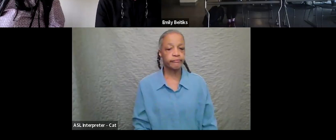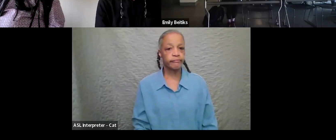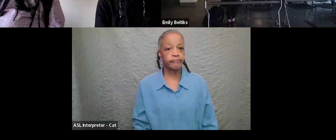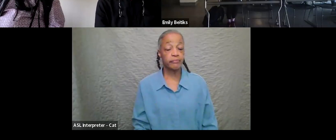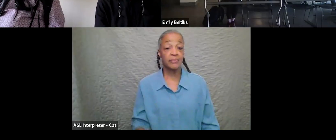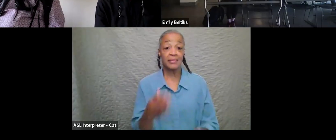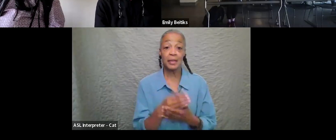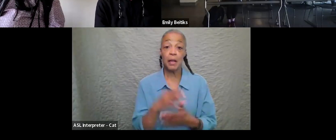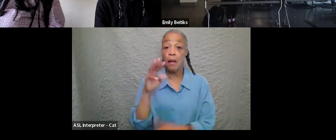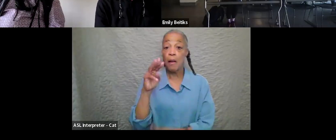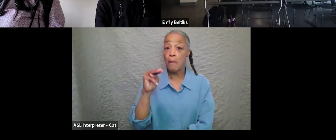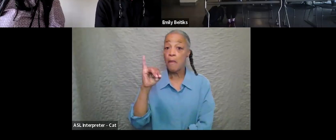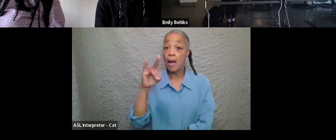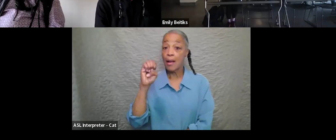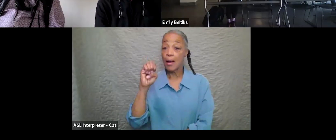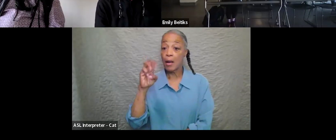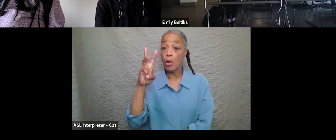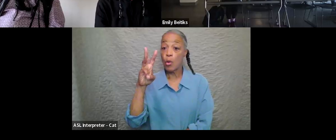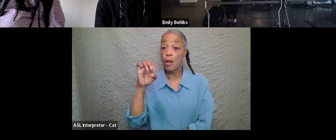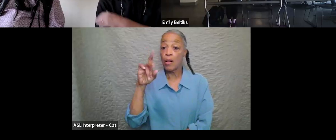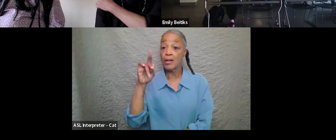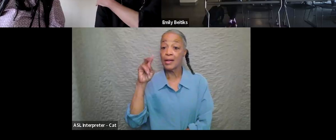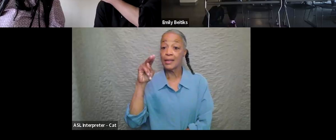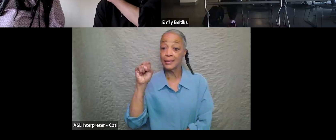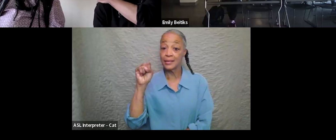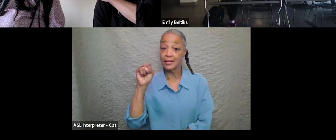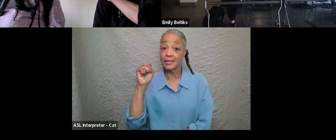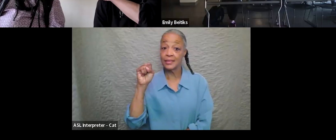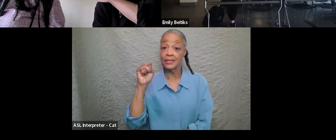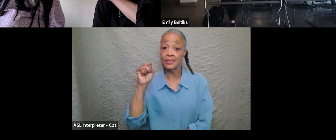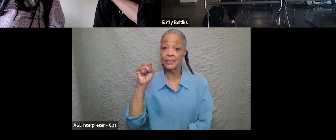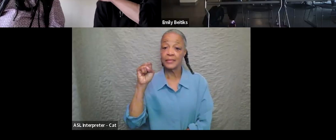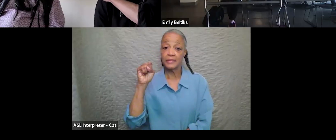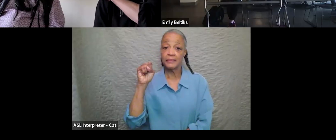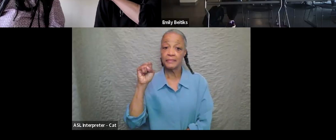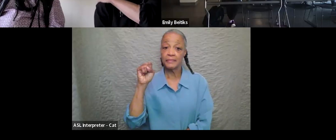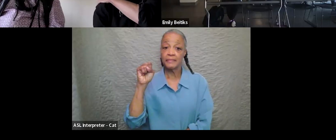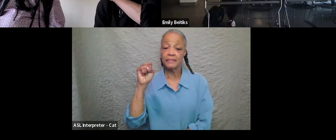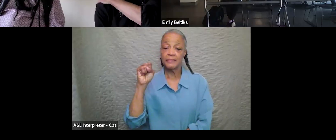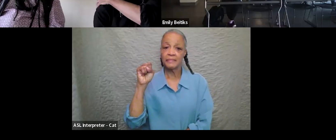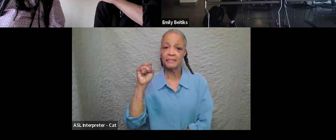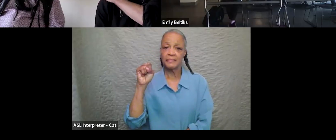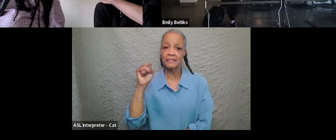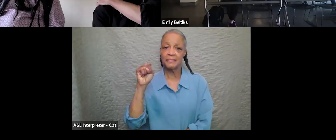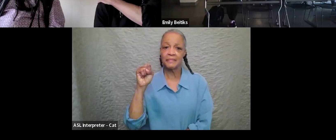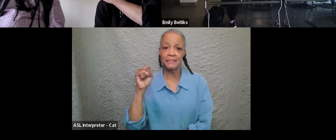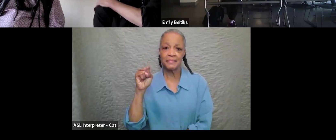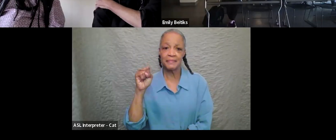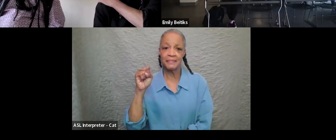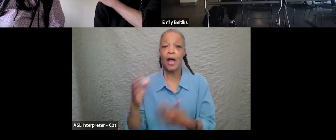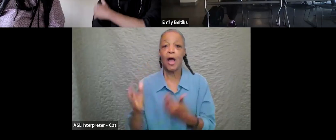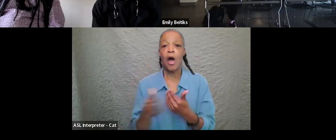Mike Wilkins, you know, I'm a Southerner, I almost said, "Bless his heart."